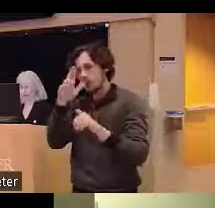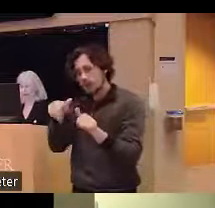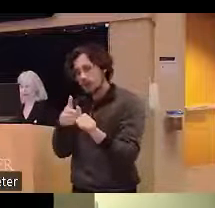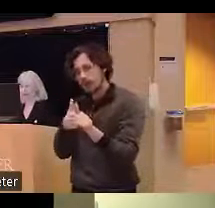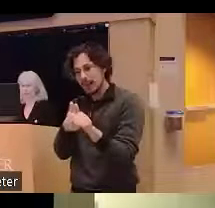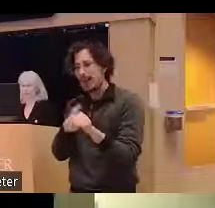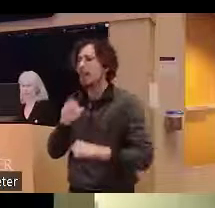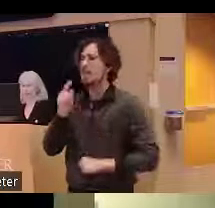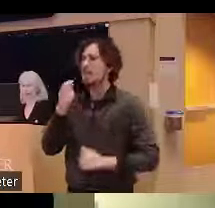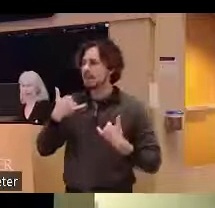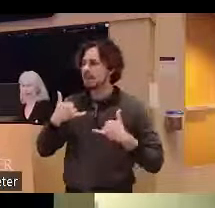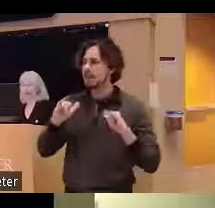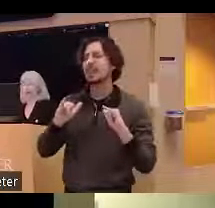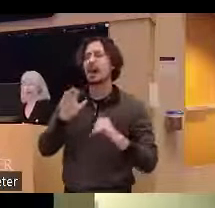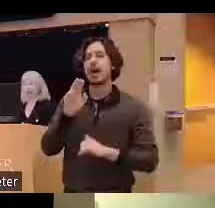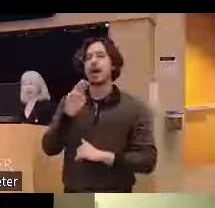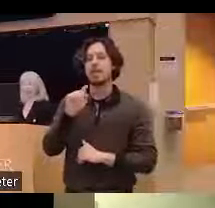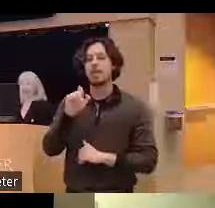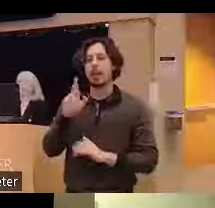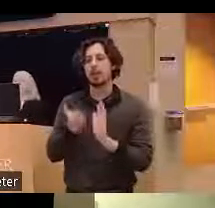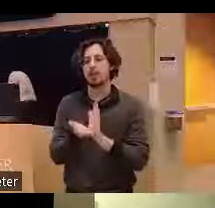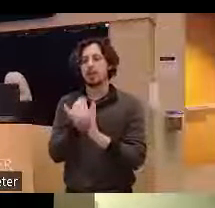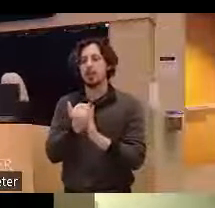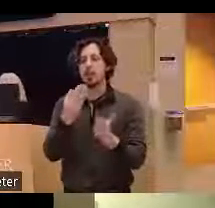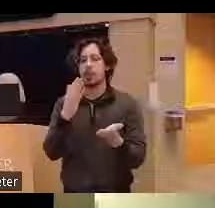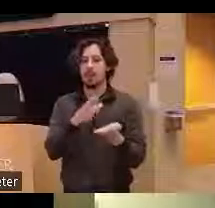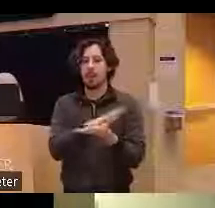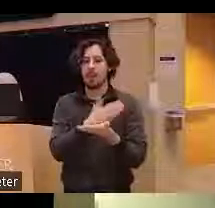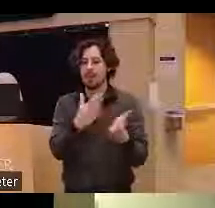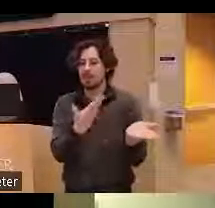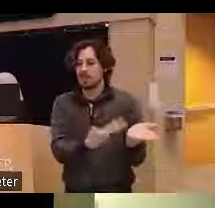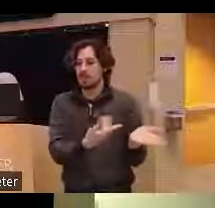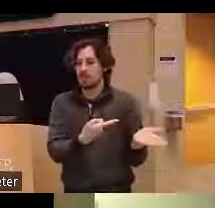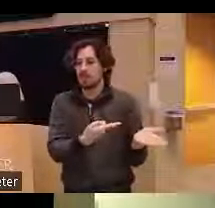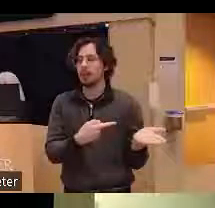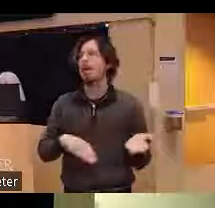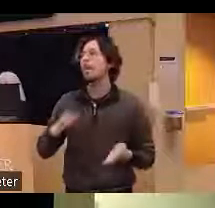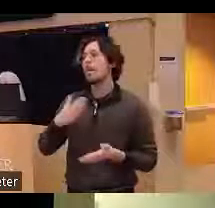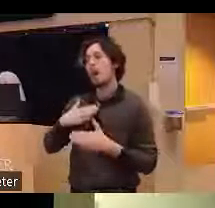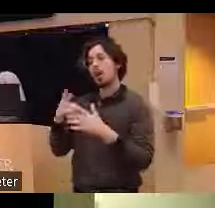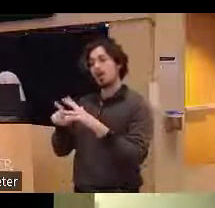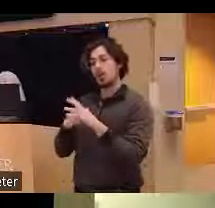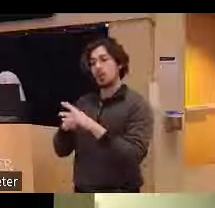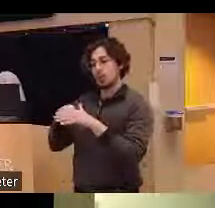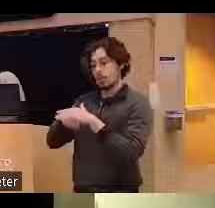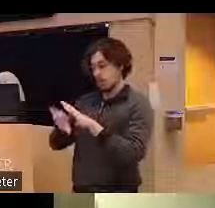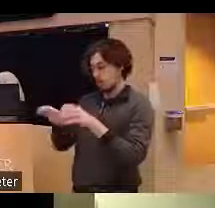review papers stating that because in my original Birth Cohort I controlled for several things that